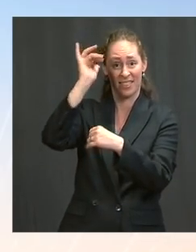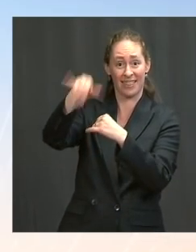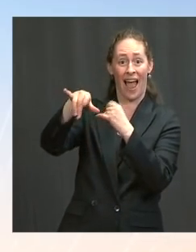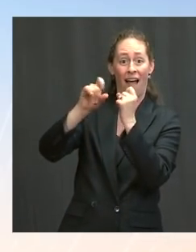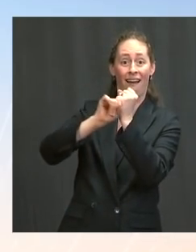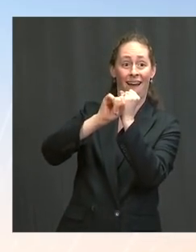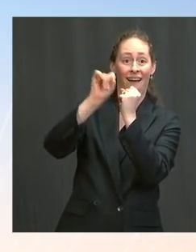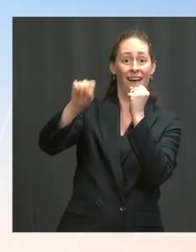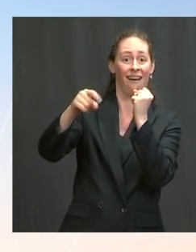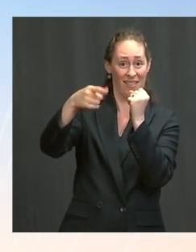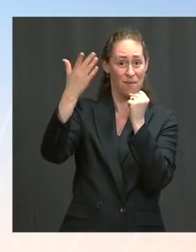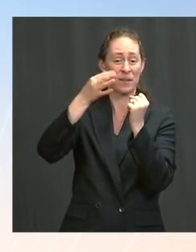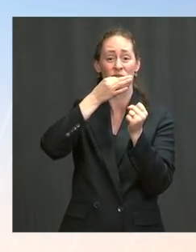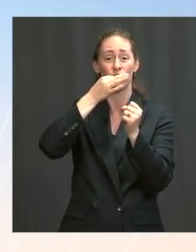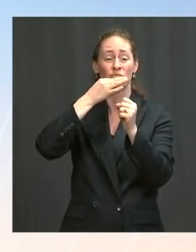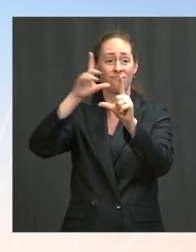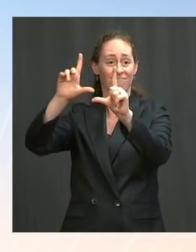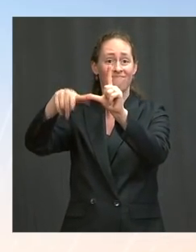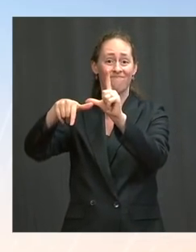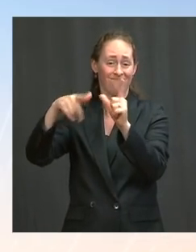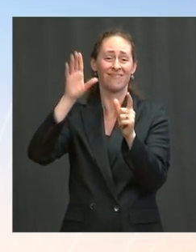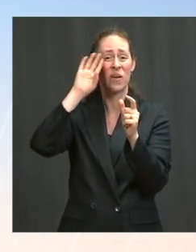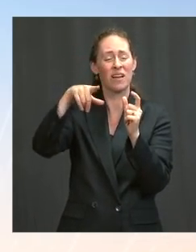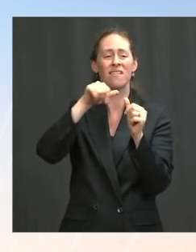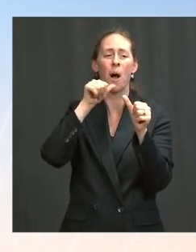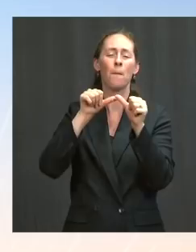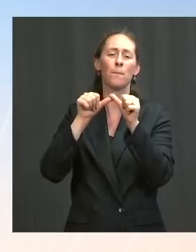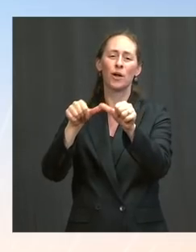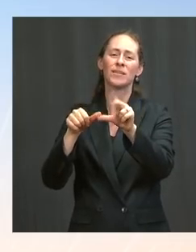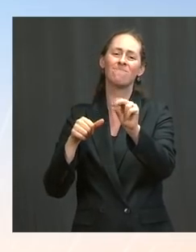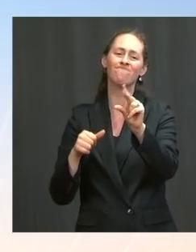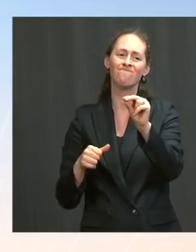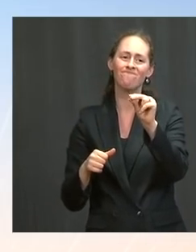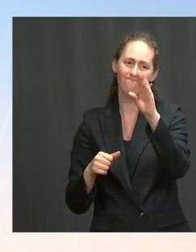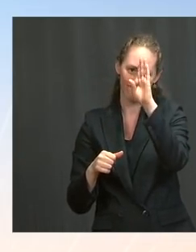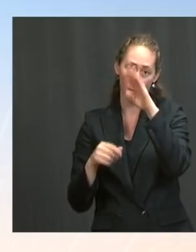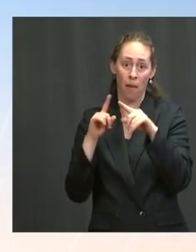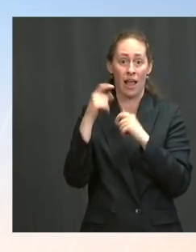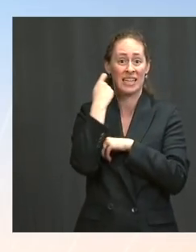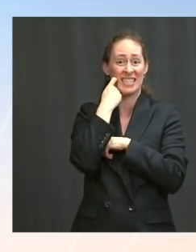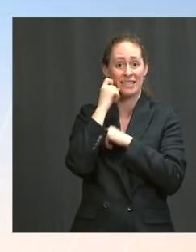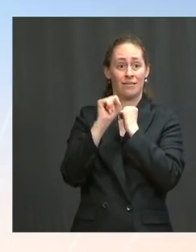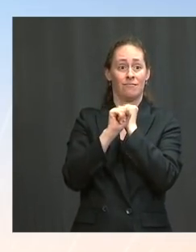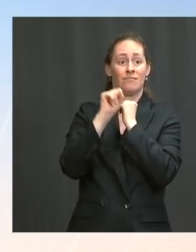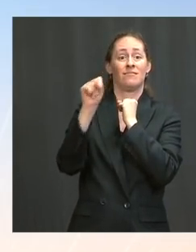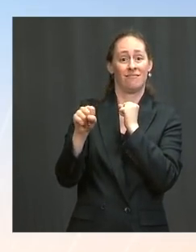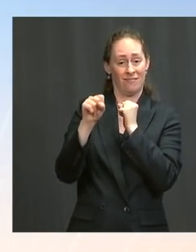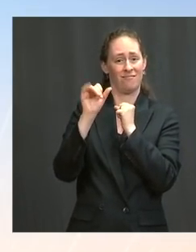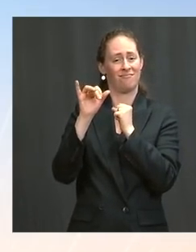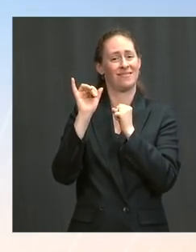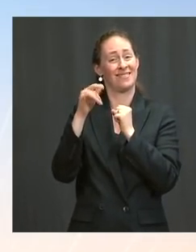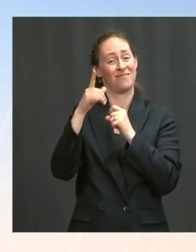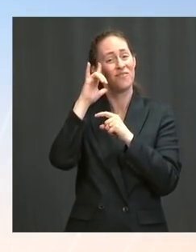an extension was announced just last week. But we will continue to look for ways -- through federal authorities, through working with Congress --